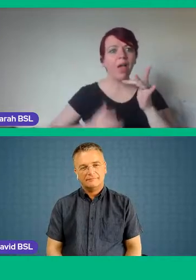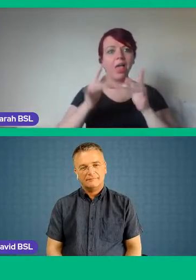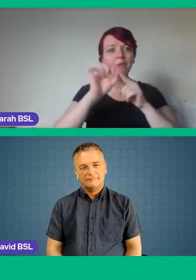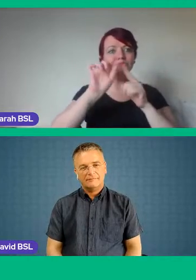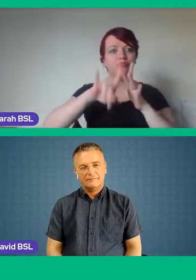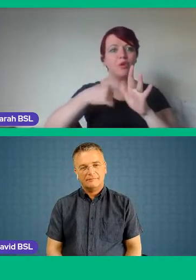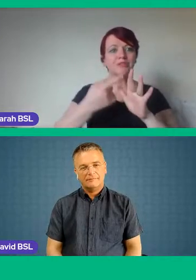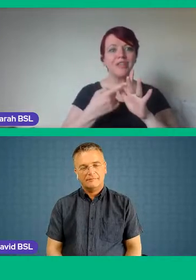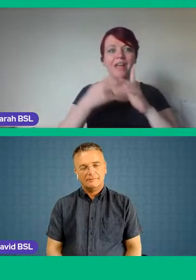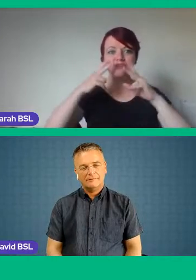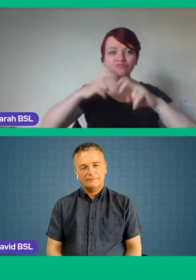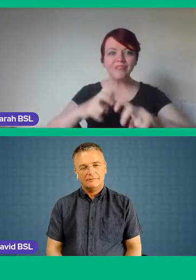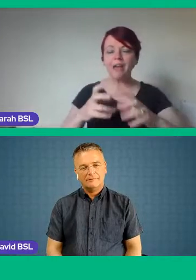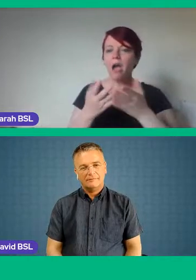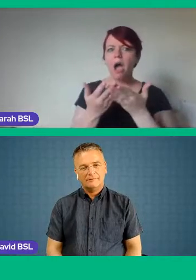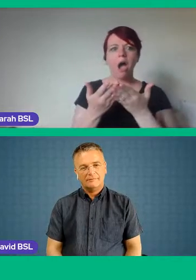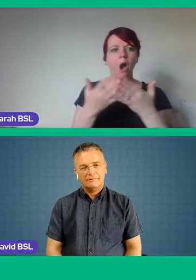, and some were better documented than others